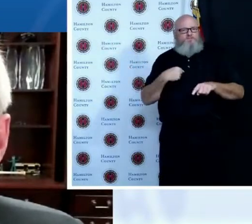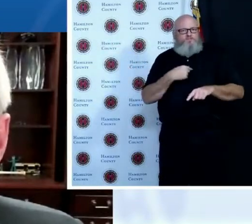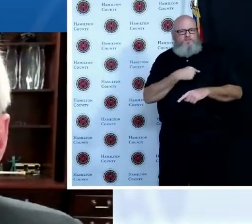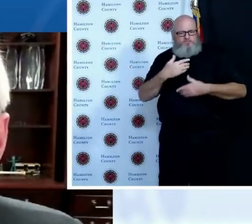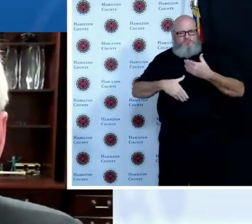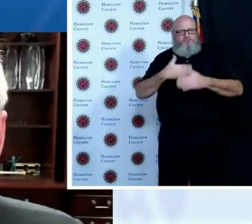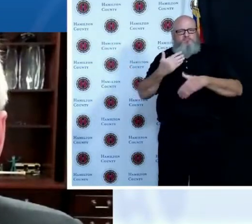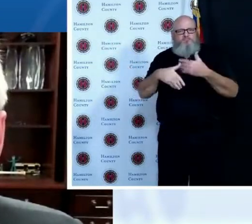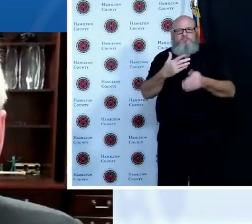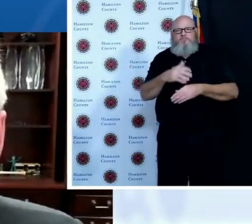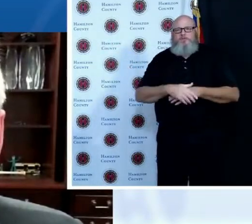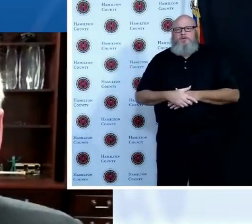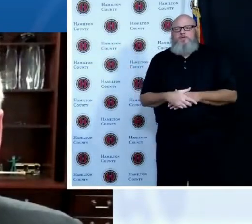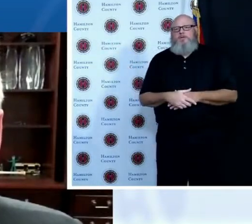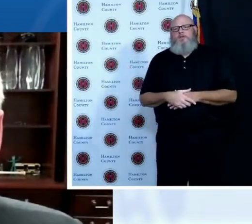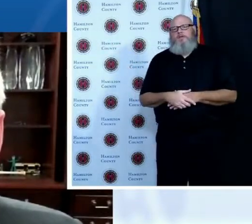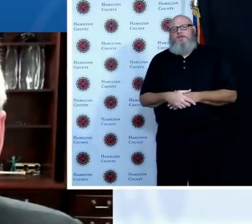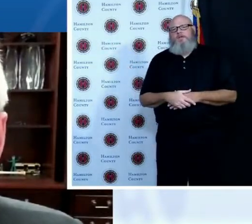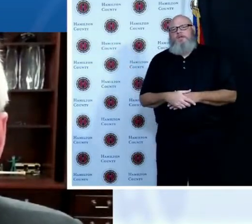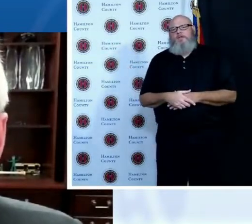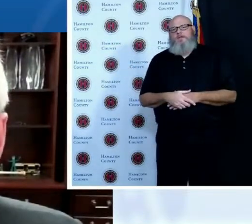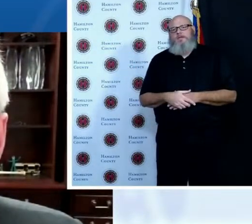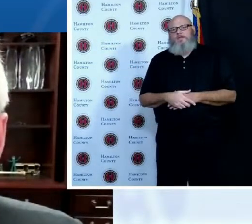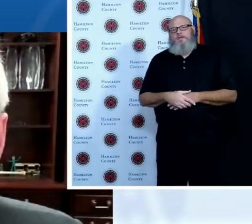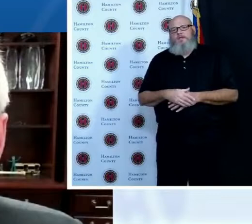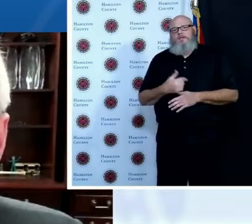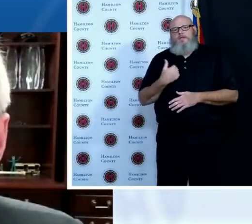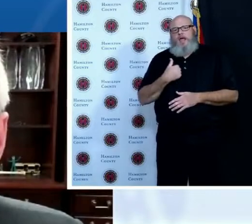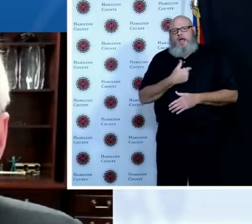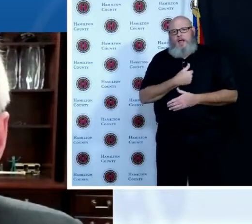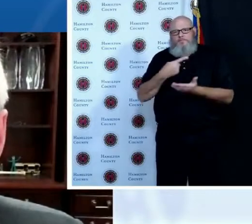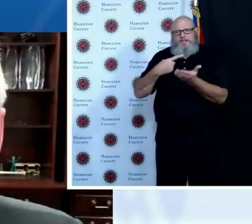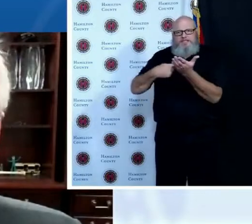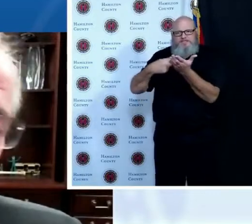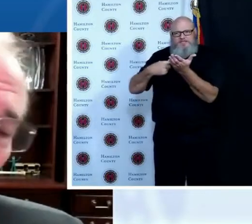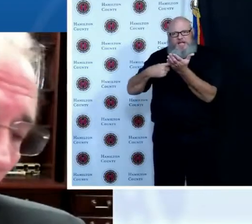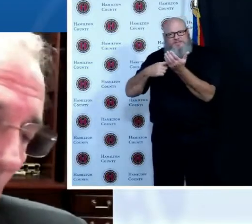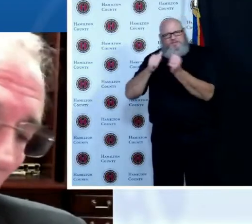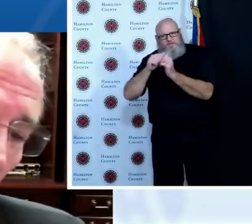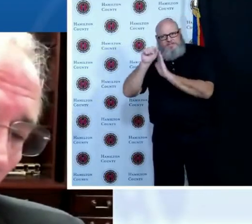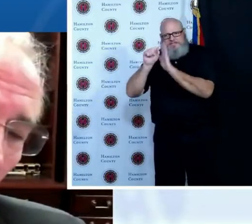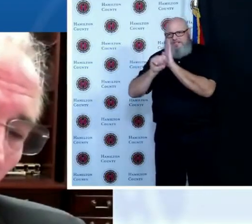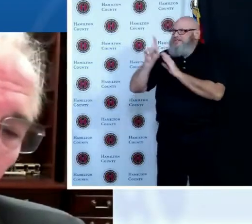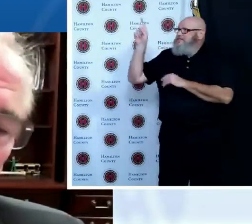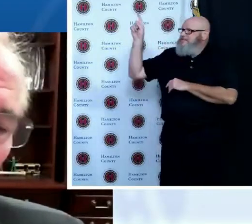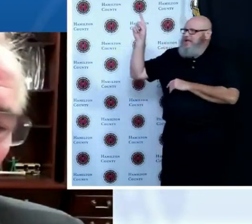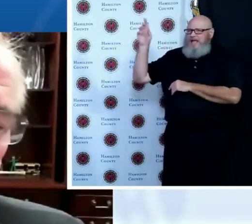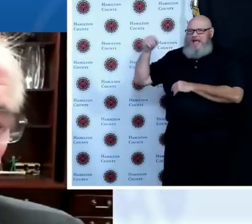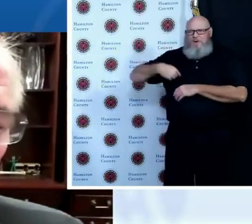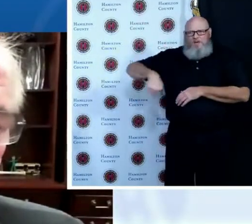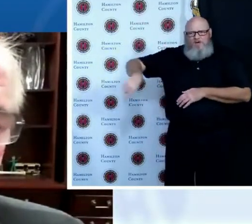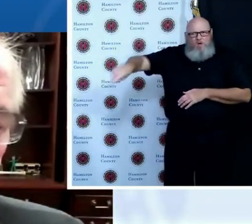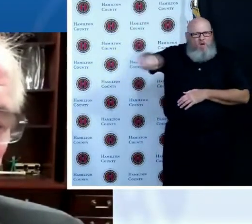if they have vaccines they make sure they find and identify somebody in a few cases where they just